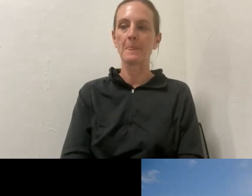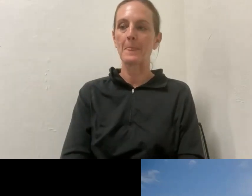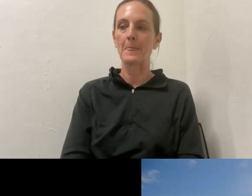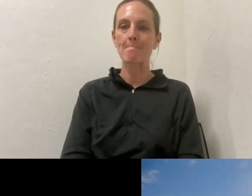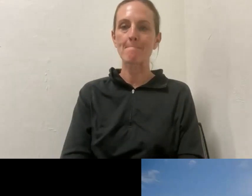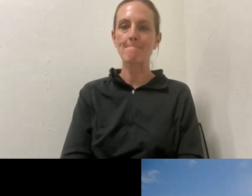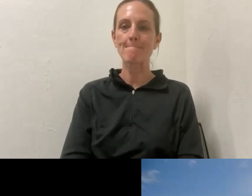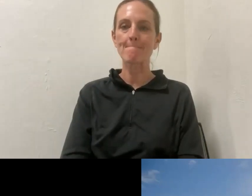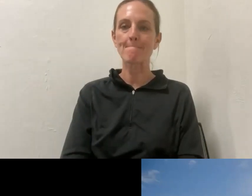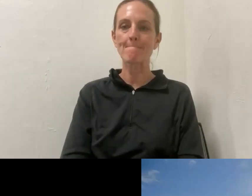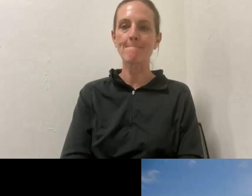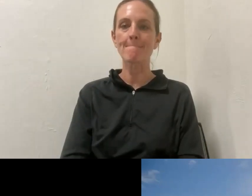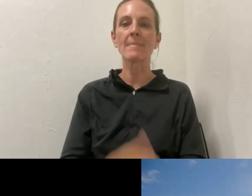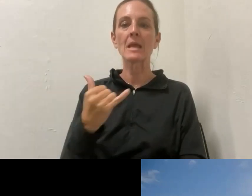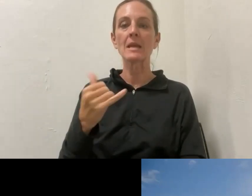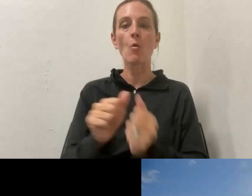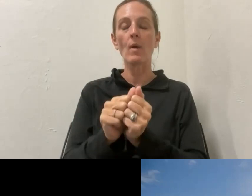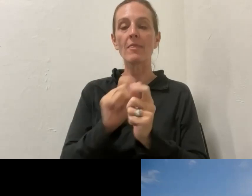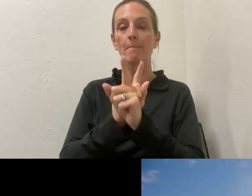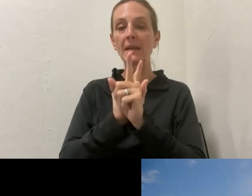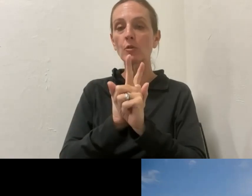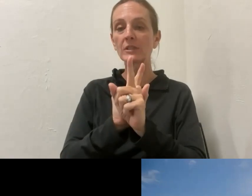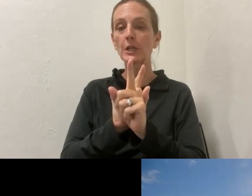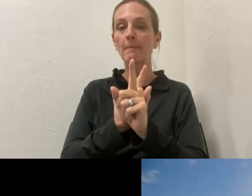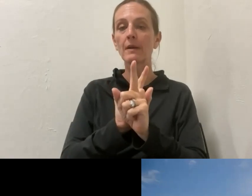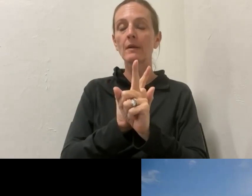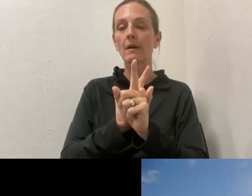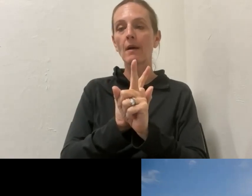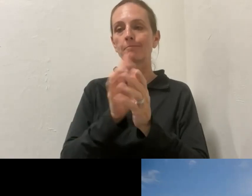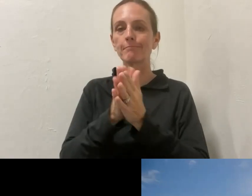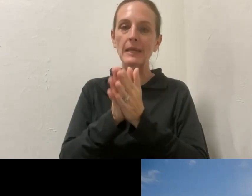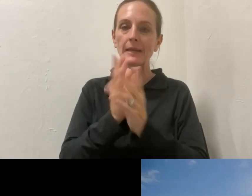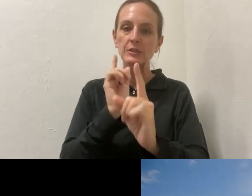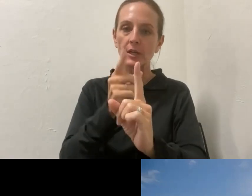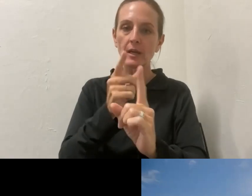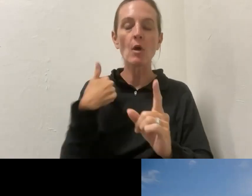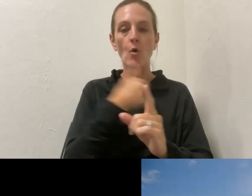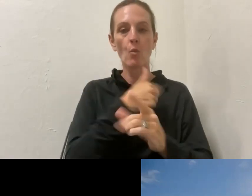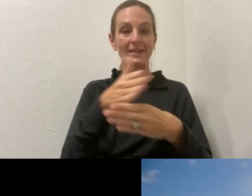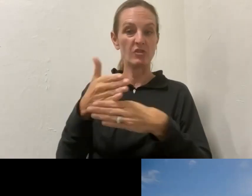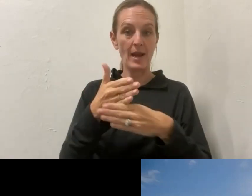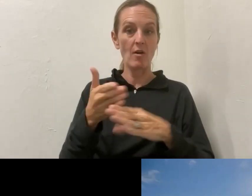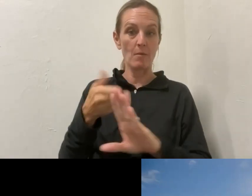With our mentorship initiative too, we often share past proposals that we have written, so other